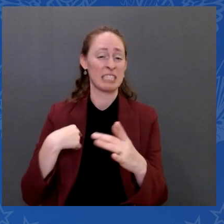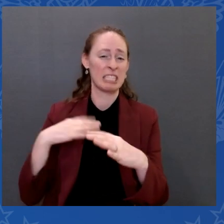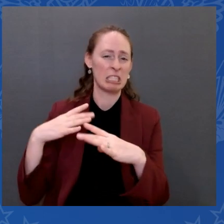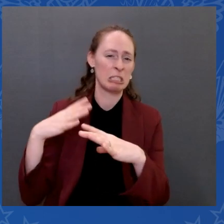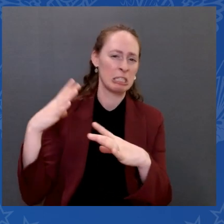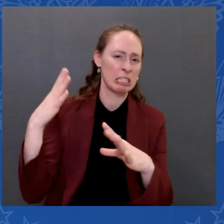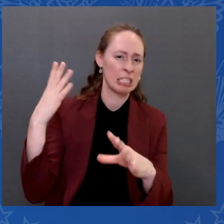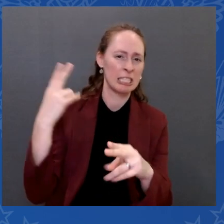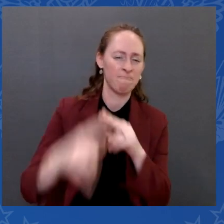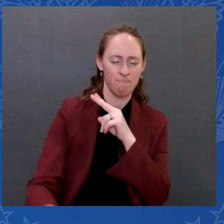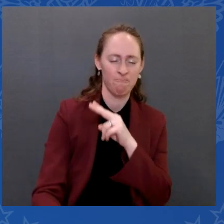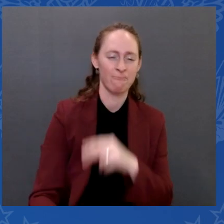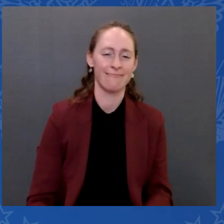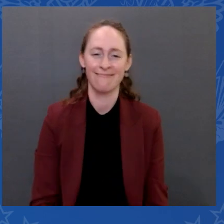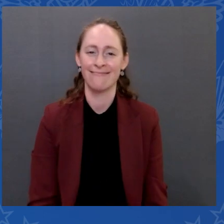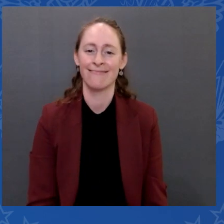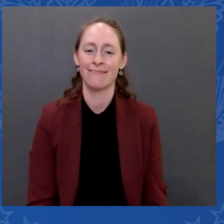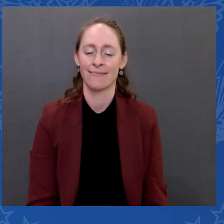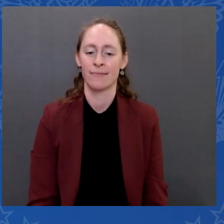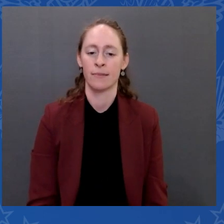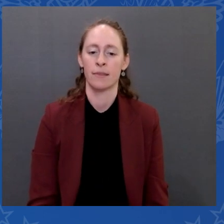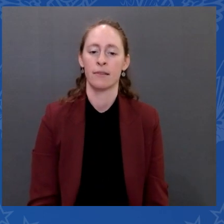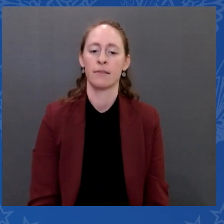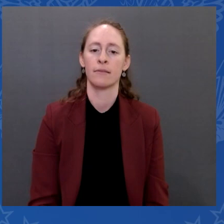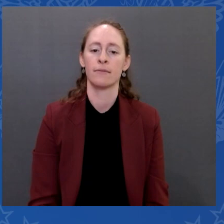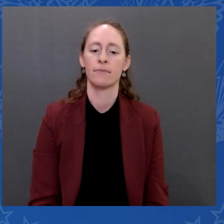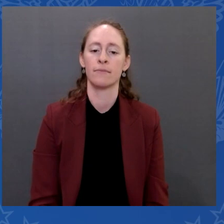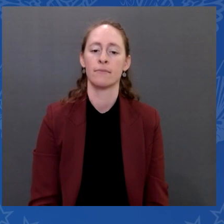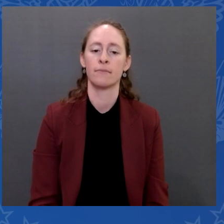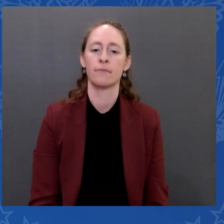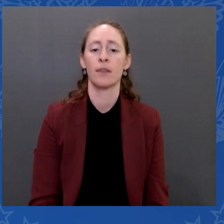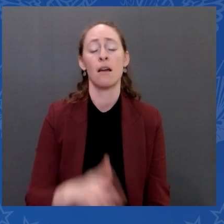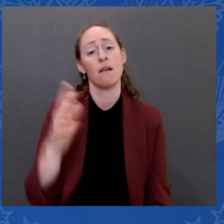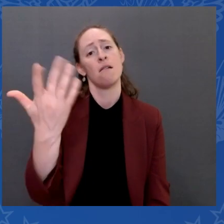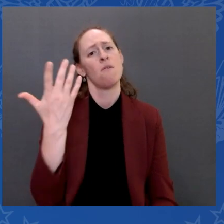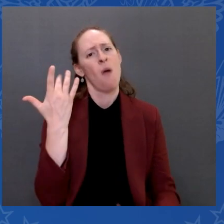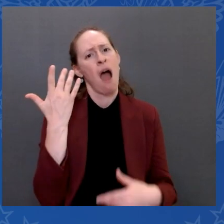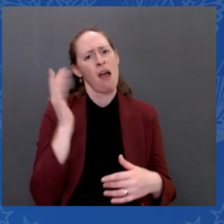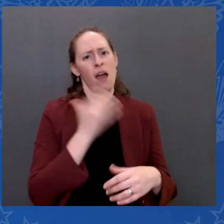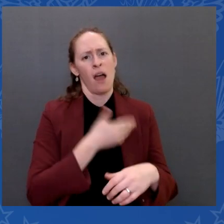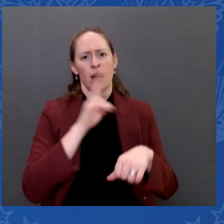and our strategic competitiveness. Making investments in cutting-edge technologies is,